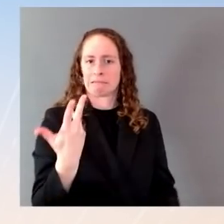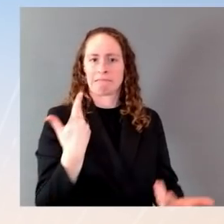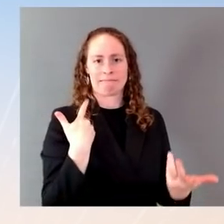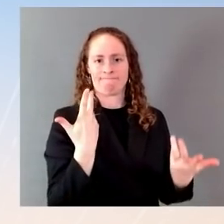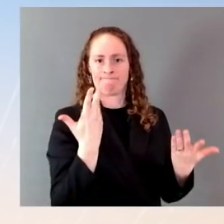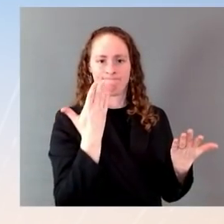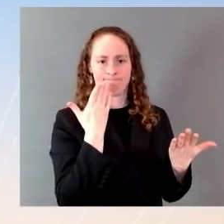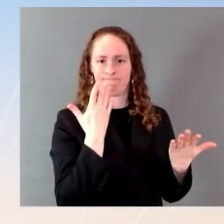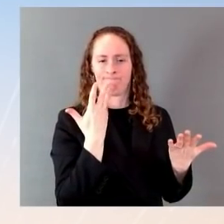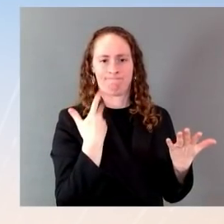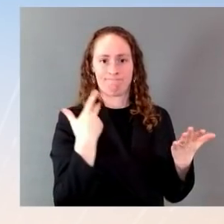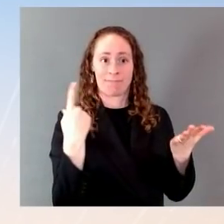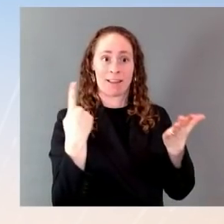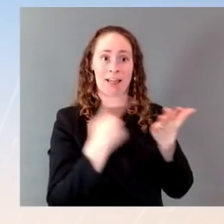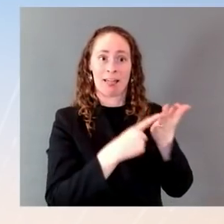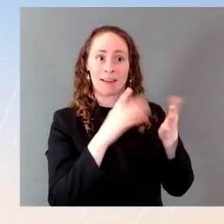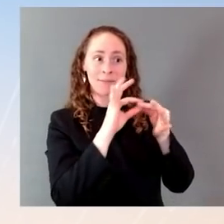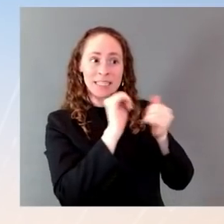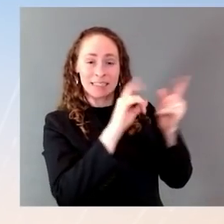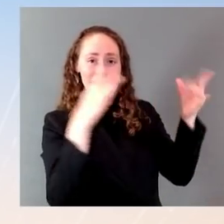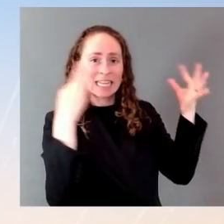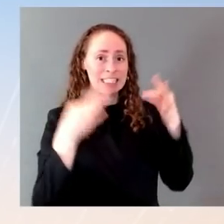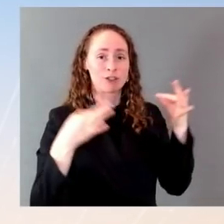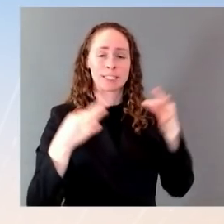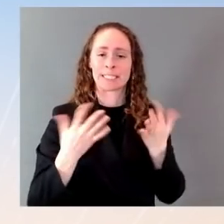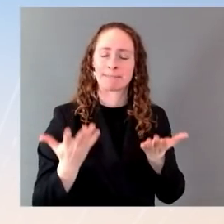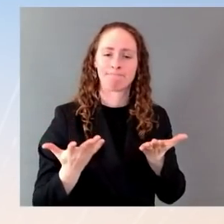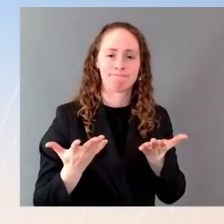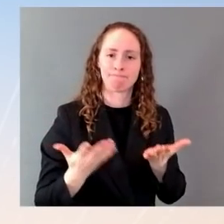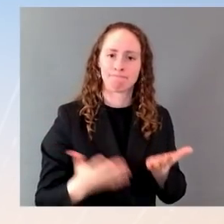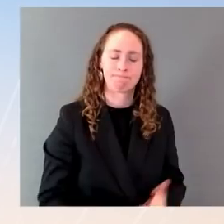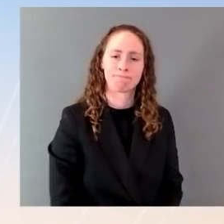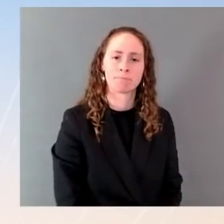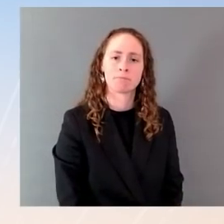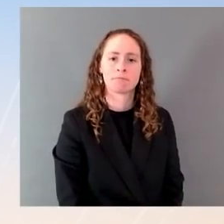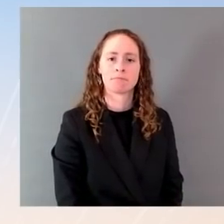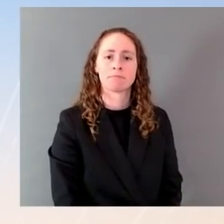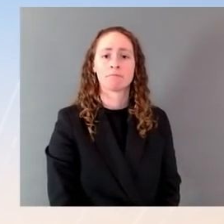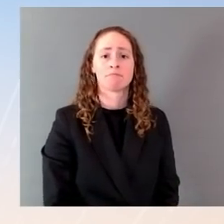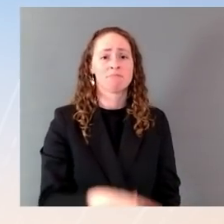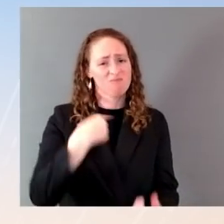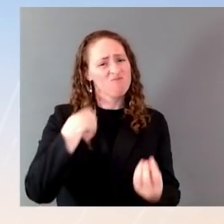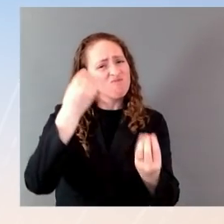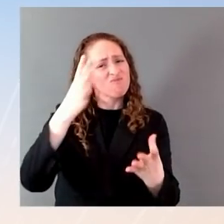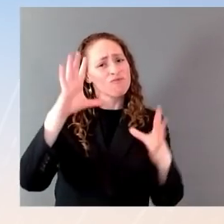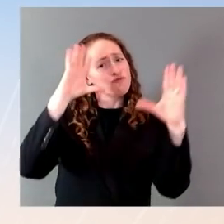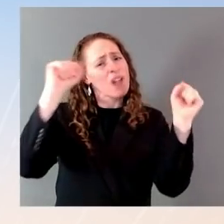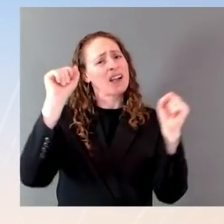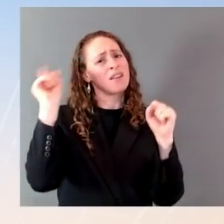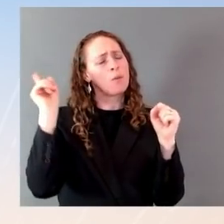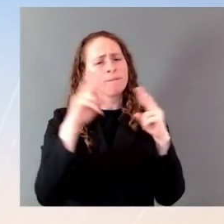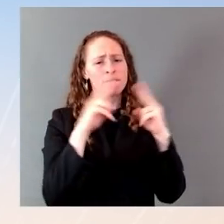And again, as I said in my opening remarks, this was a real discussion. It was give and take. It was not speeches. It was back and forth.